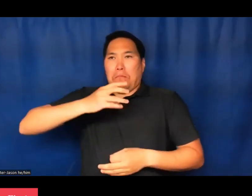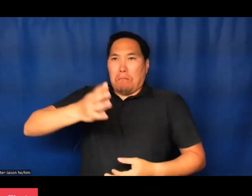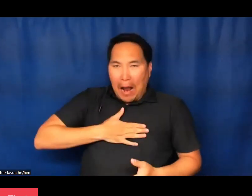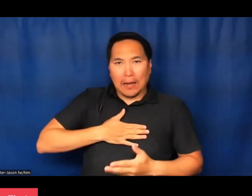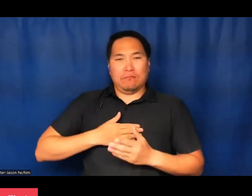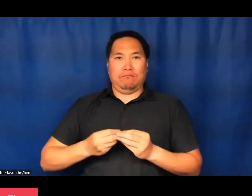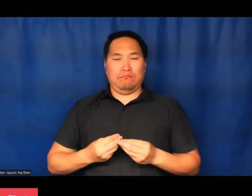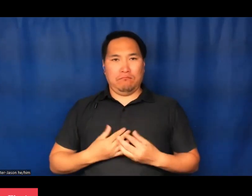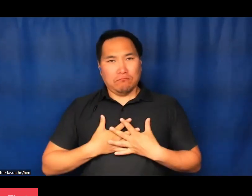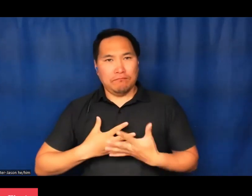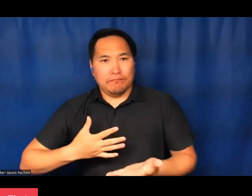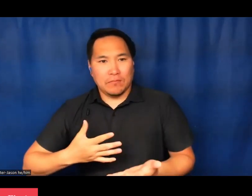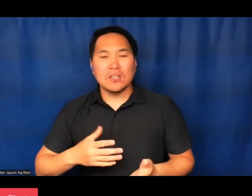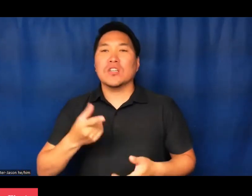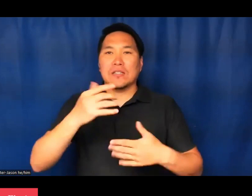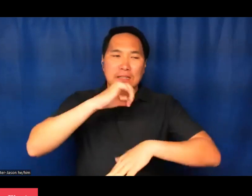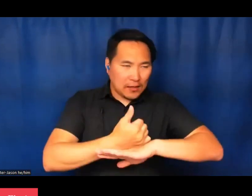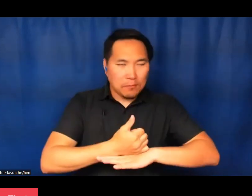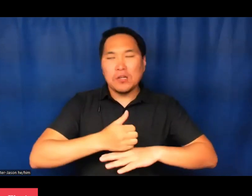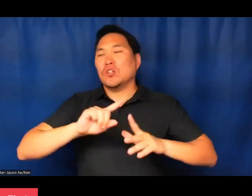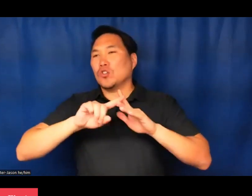She sets up shop and starts designing websites.